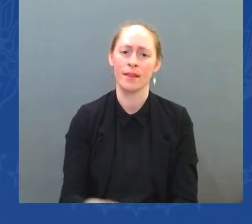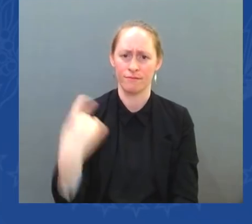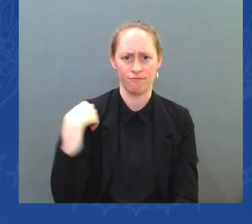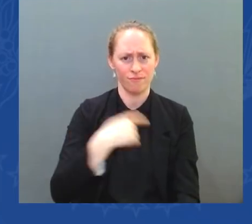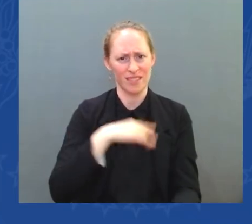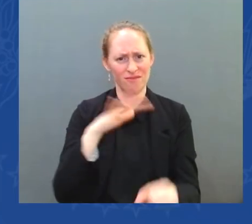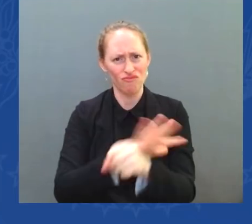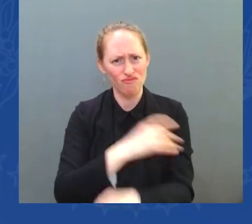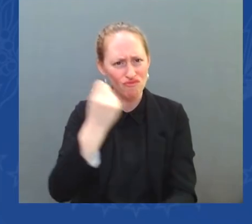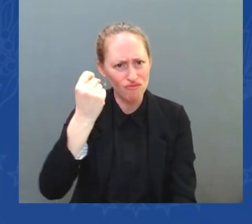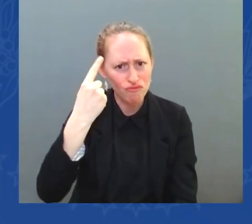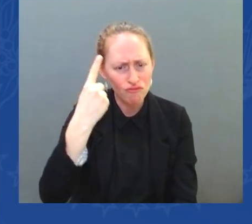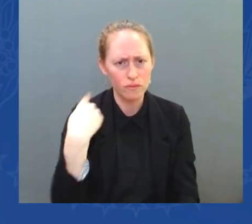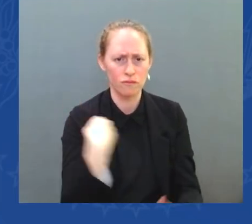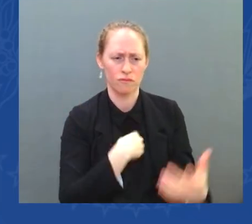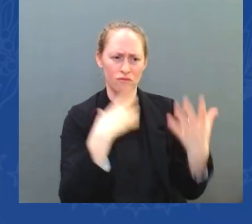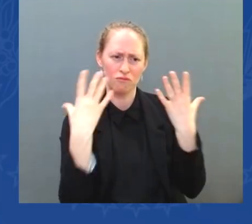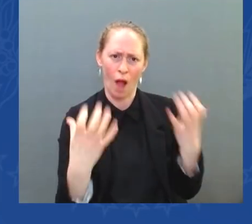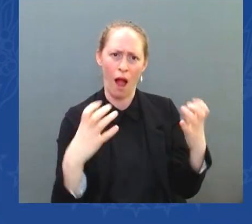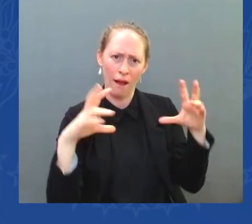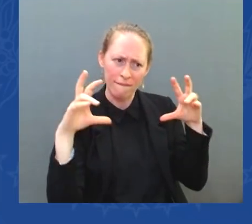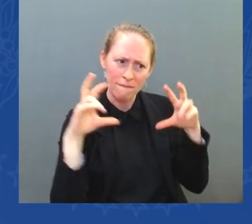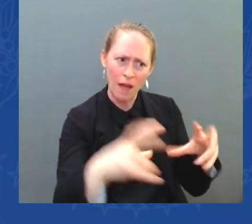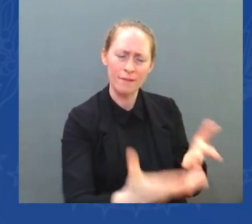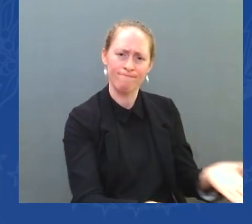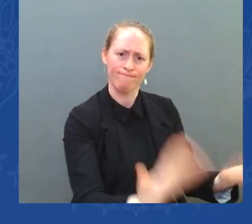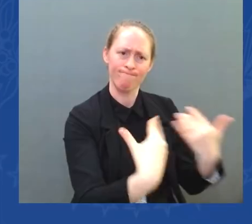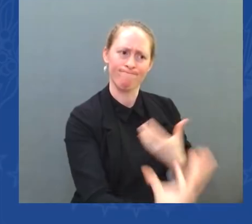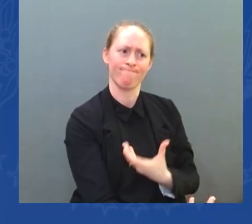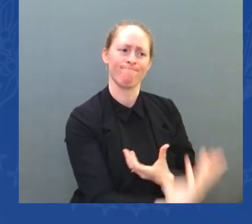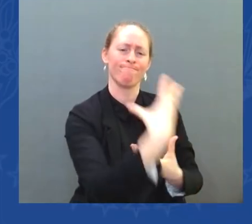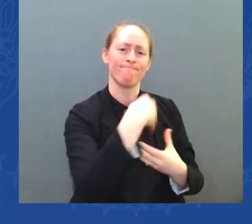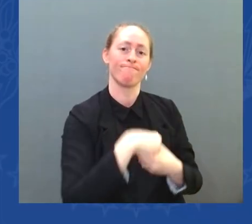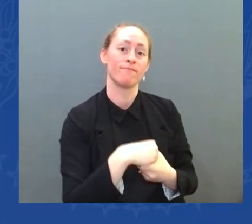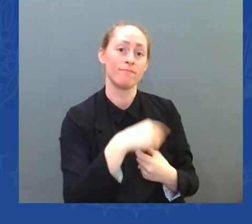And all -- all that corn in the silos is from farmers within 60 miles of here.